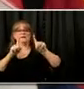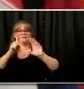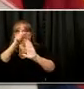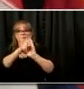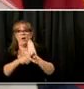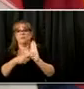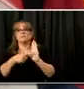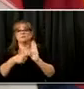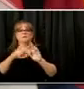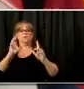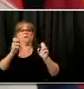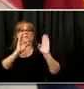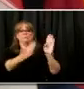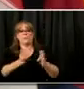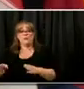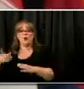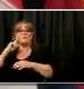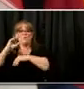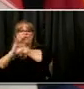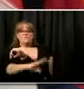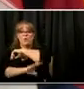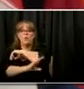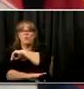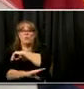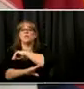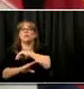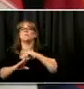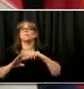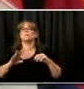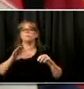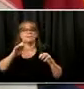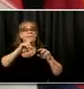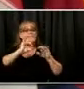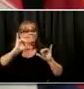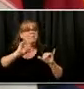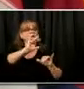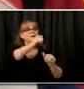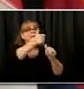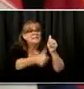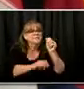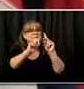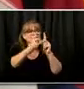that includes different ways of how we might mark attendance, everything from students completing